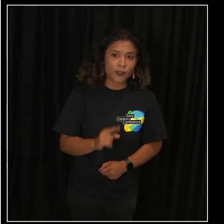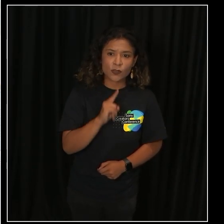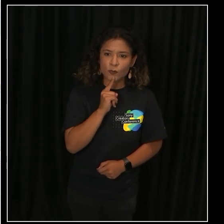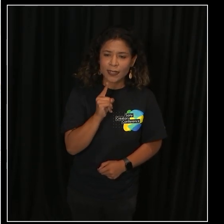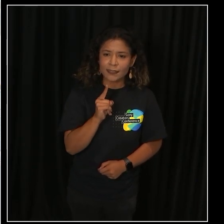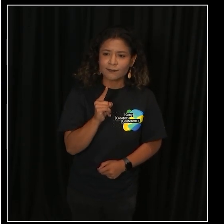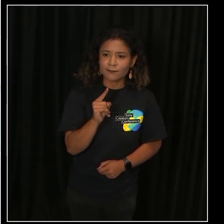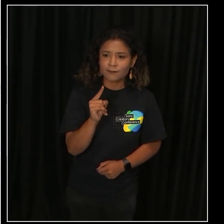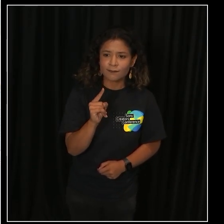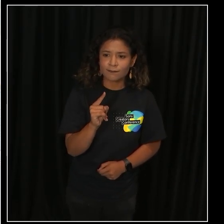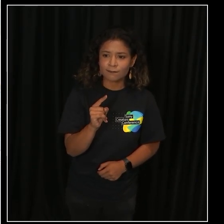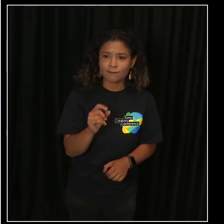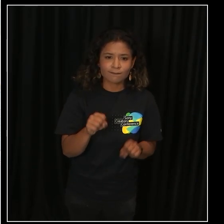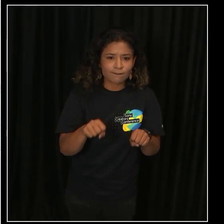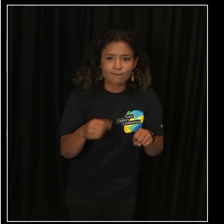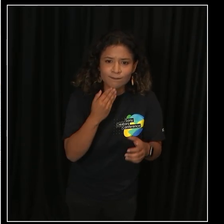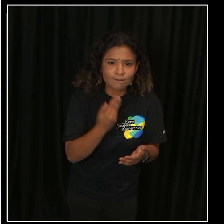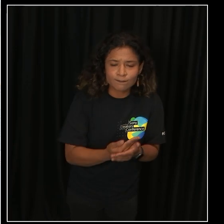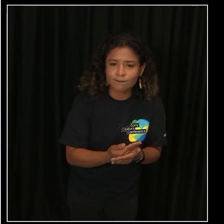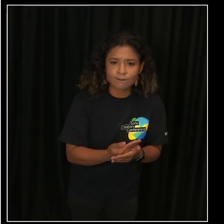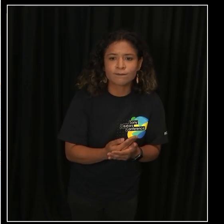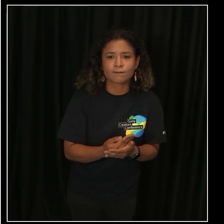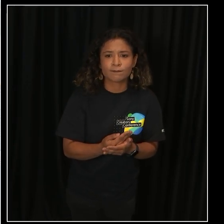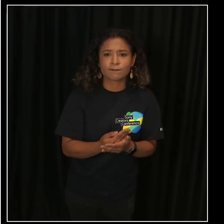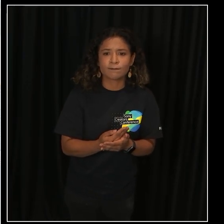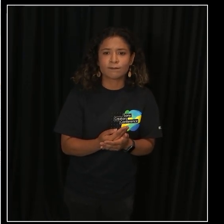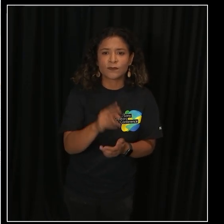So, there are benefit rendering other than smooth mirror like surfaces.